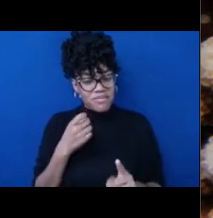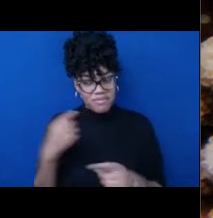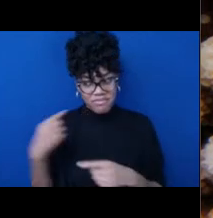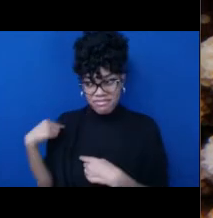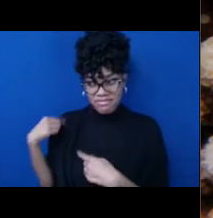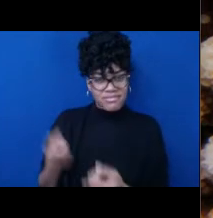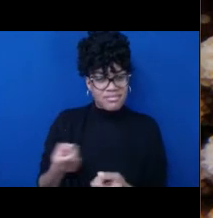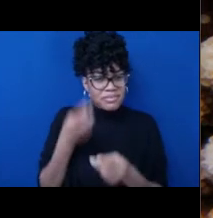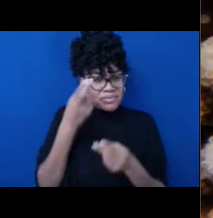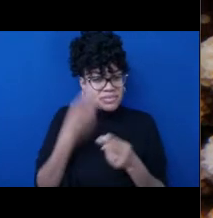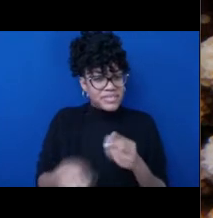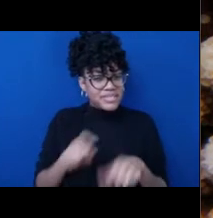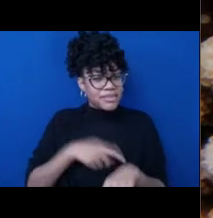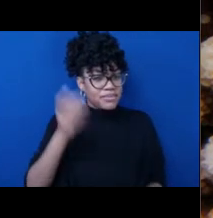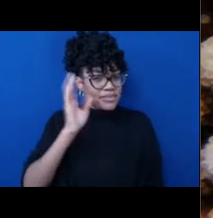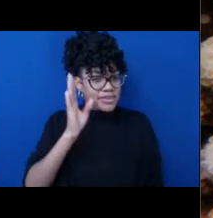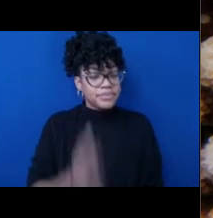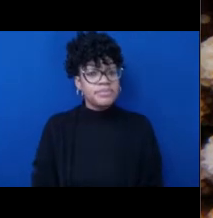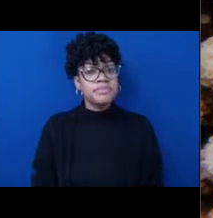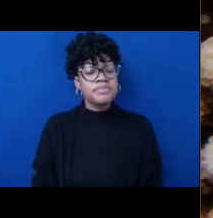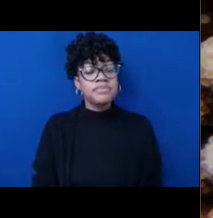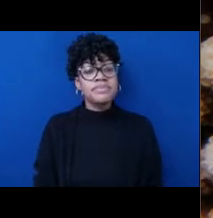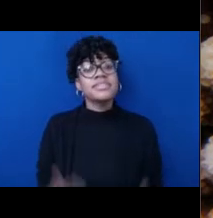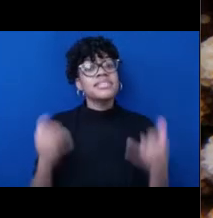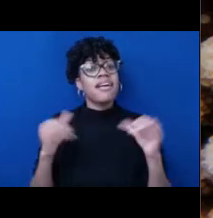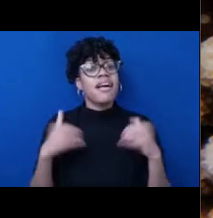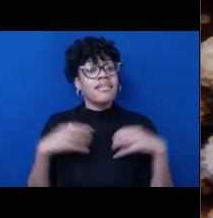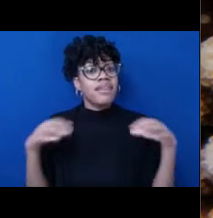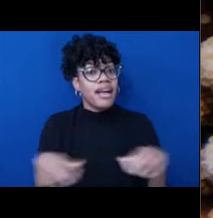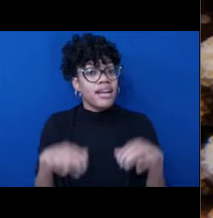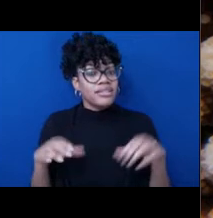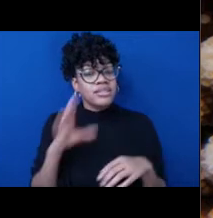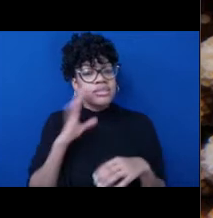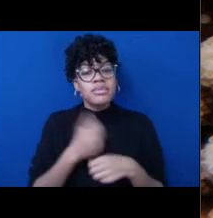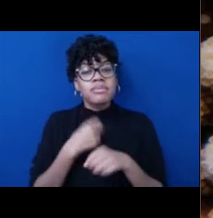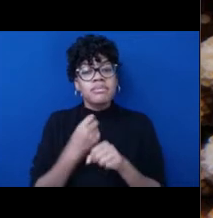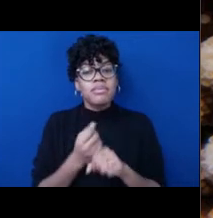So we still have our activity where we're going to make a coral polyp together